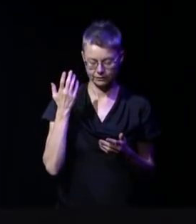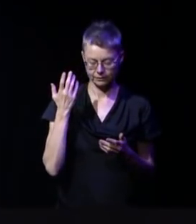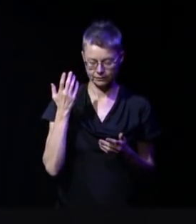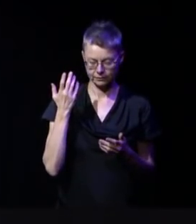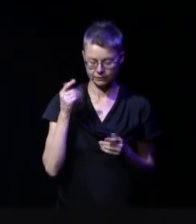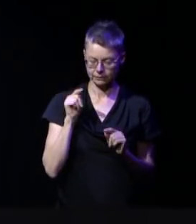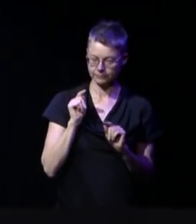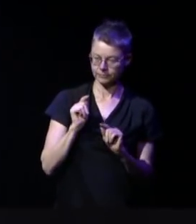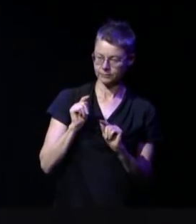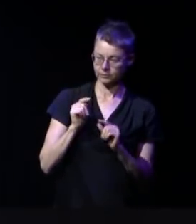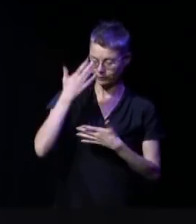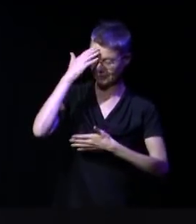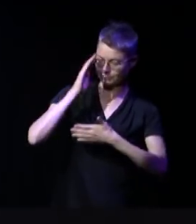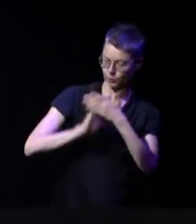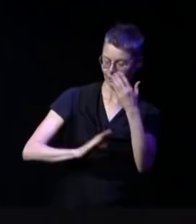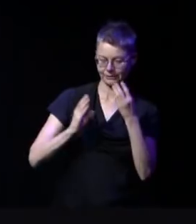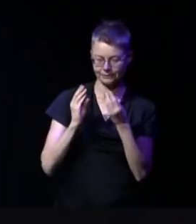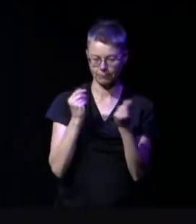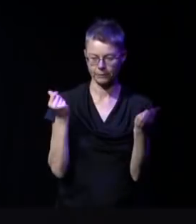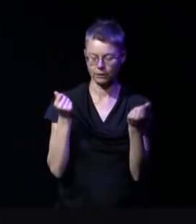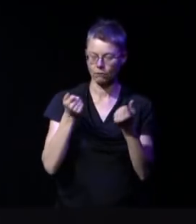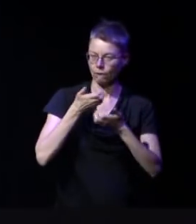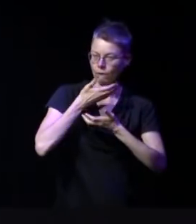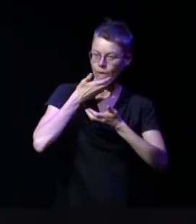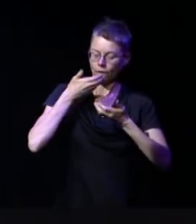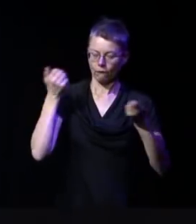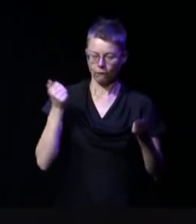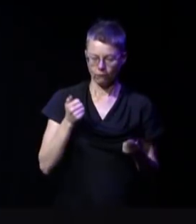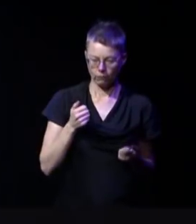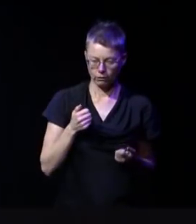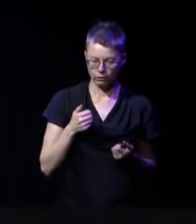of experiencing something that was transcendent and that you identified with beauty.